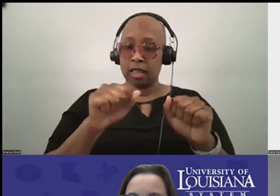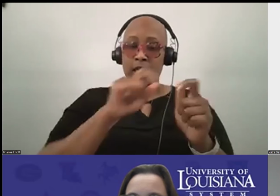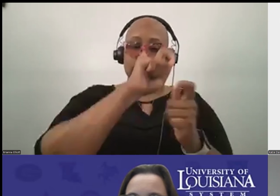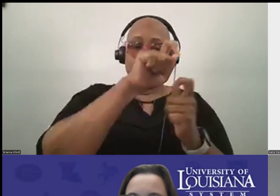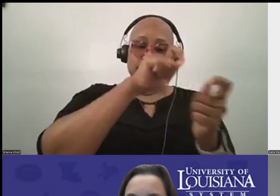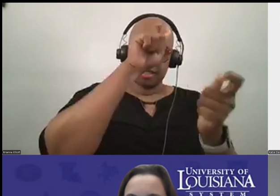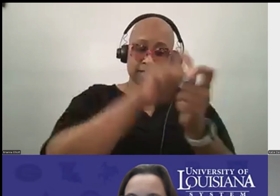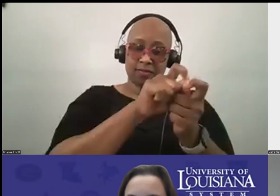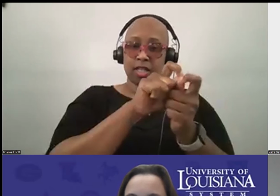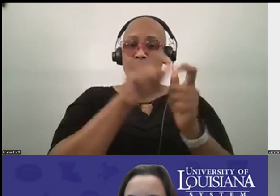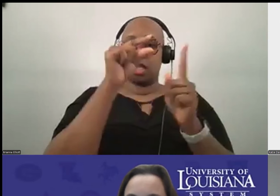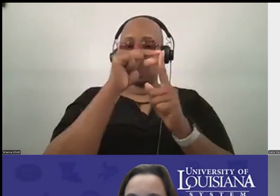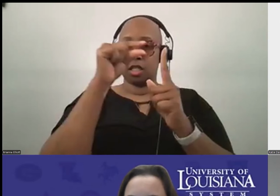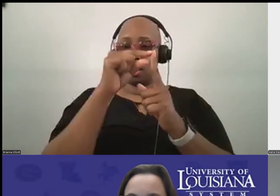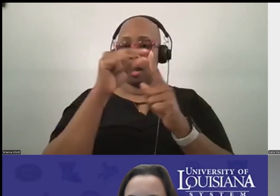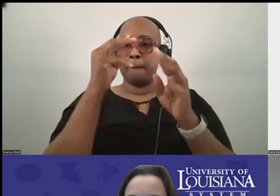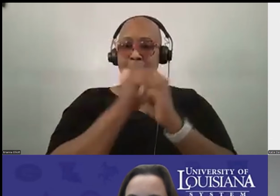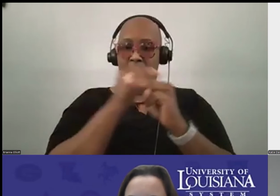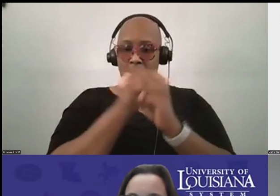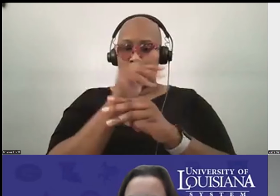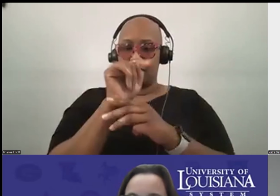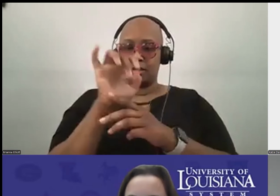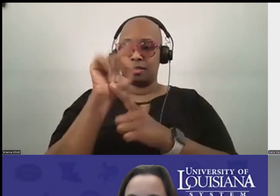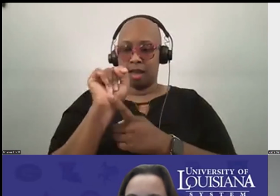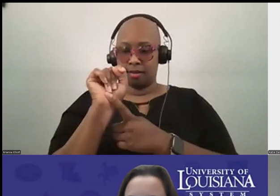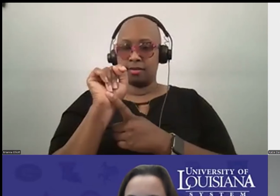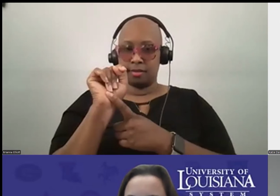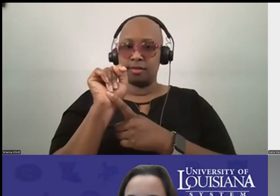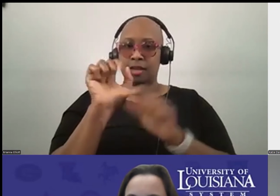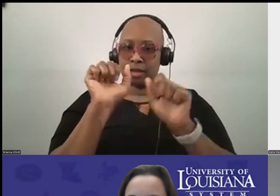specific math texts, those can be read by screen readers. But I guess it depends on how you are